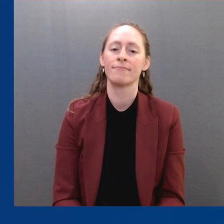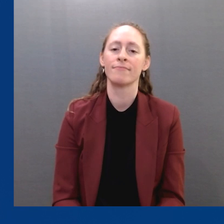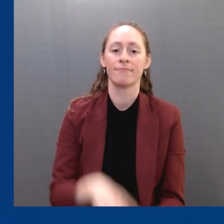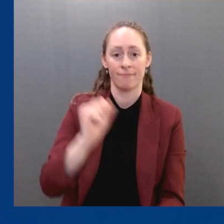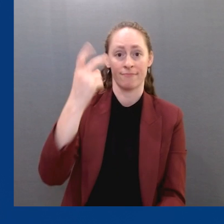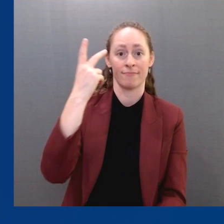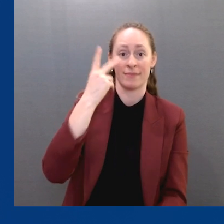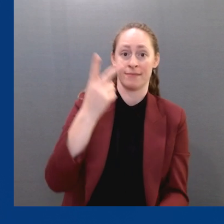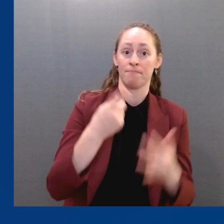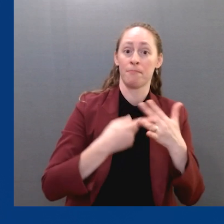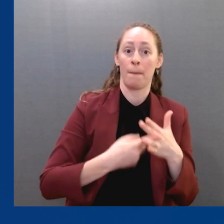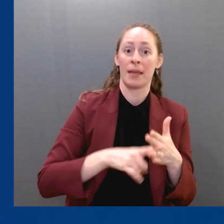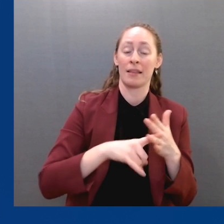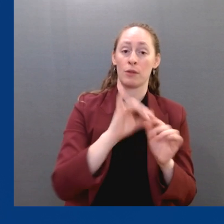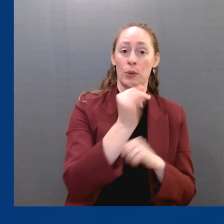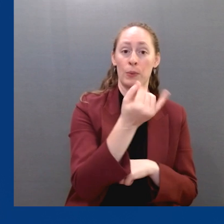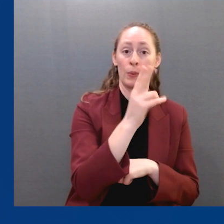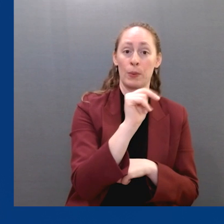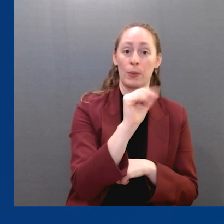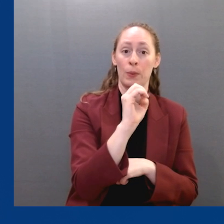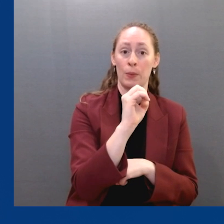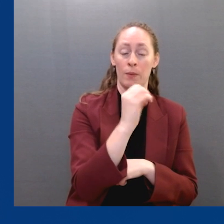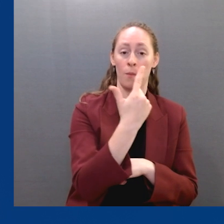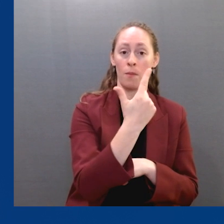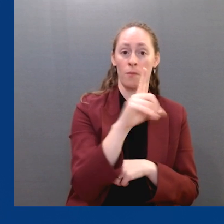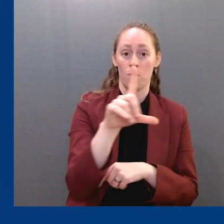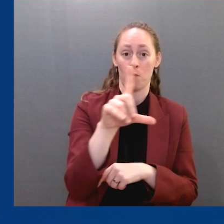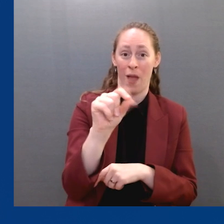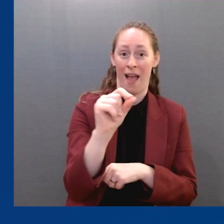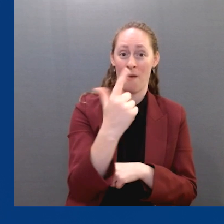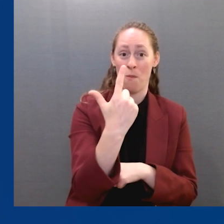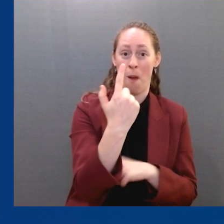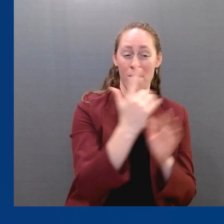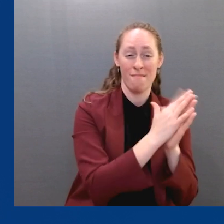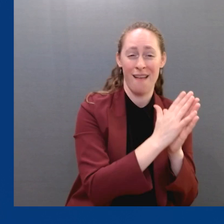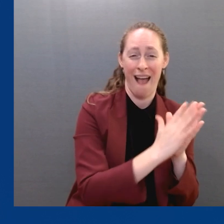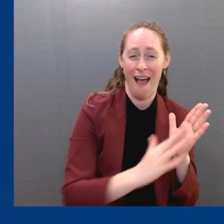how successive variance due to mutational changes